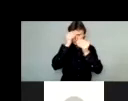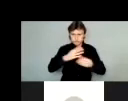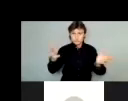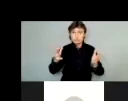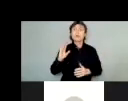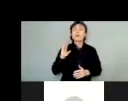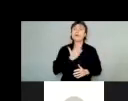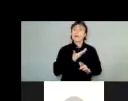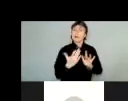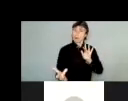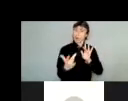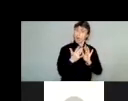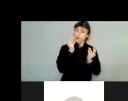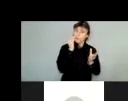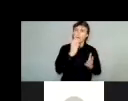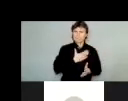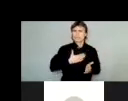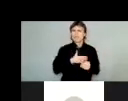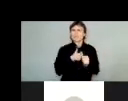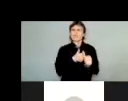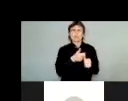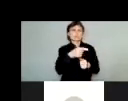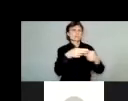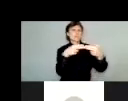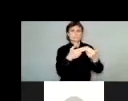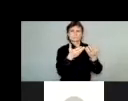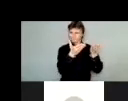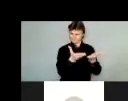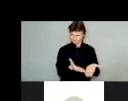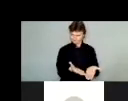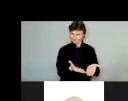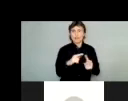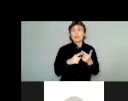So please do not hesitate to reach out to me or to my team with any questions.